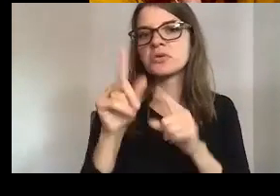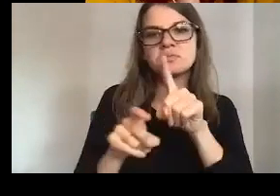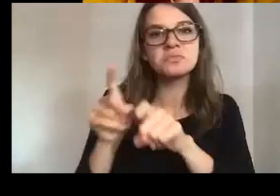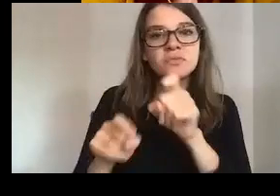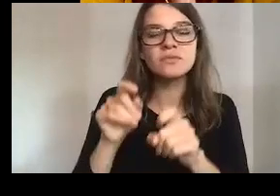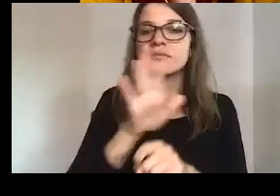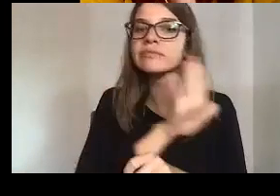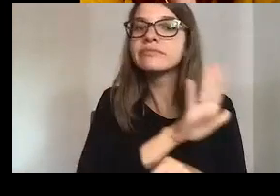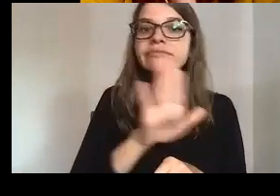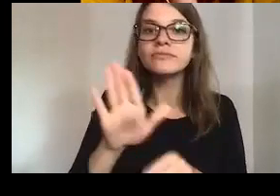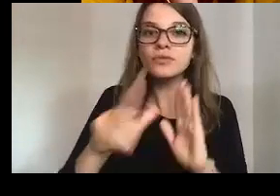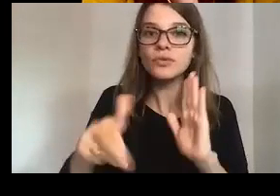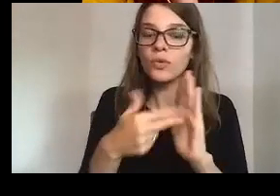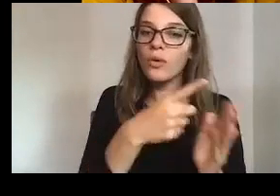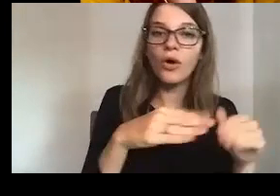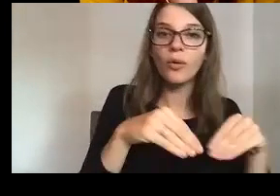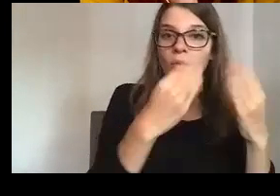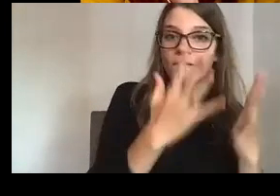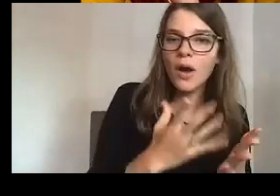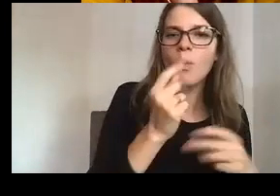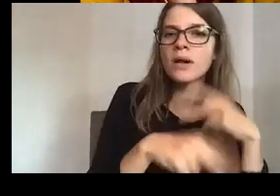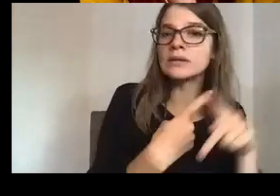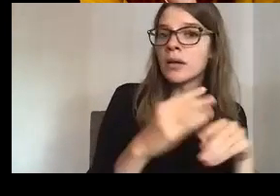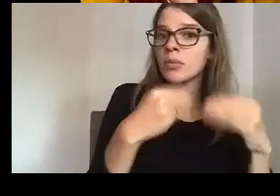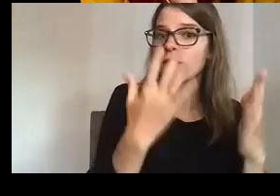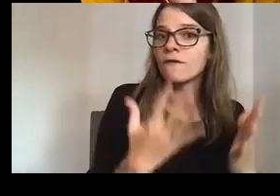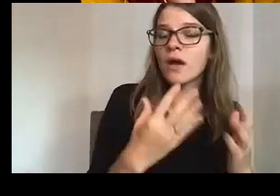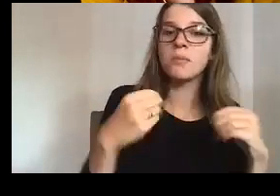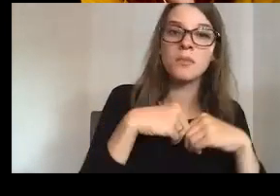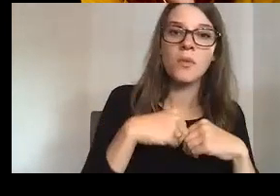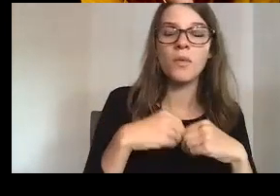so are they a provider what type are they more coming from a parent or caregiver perspective